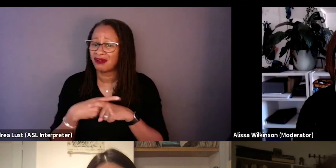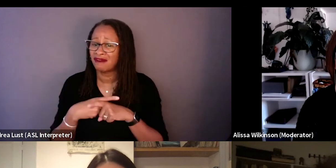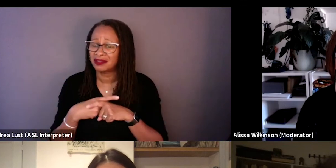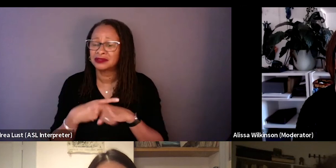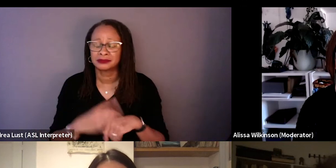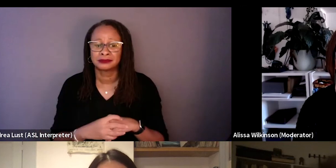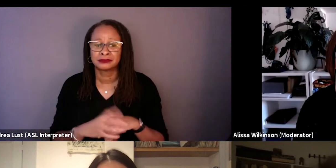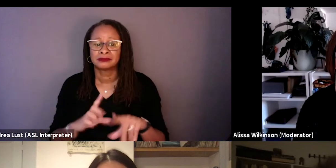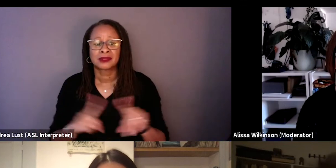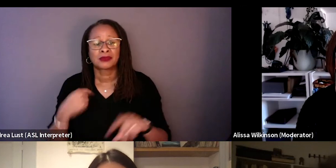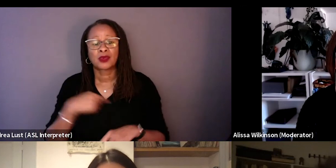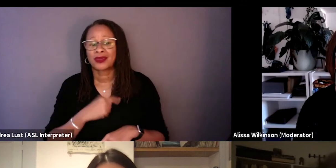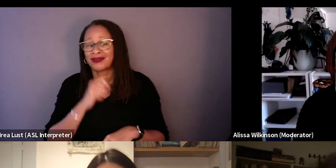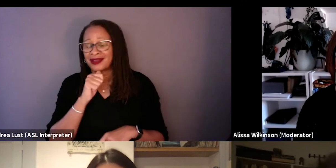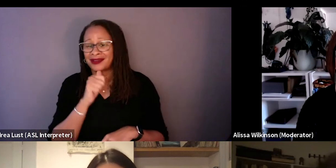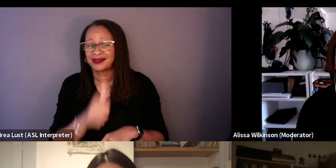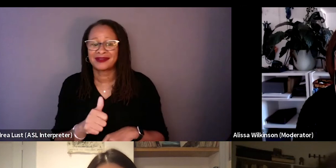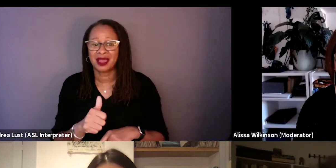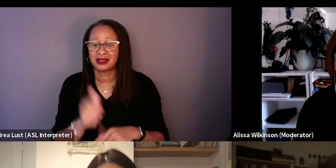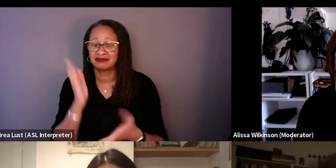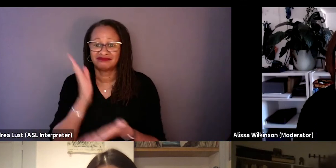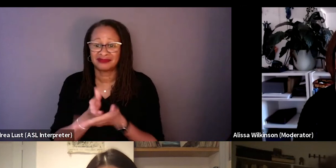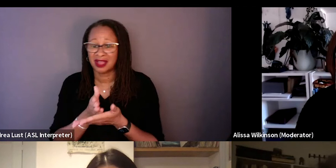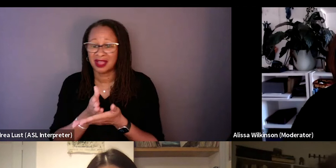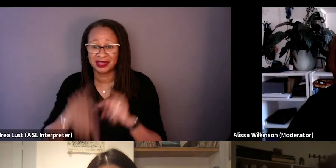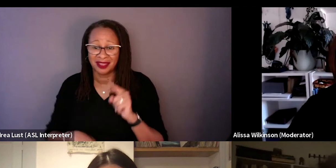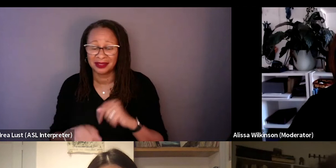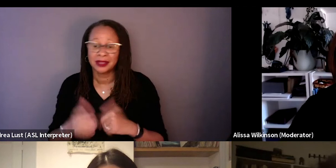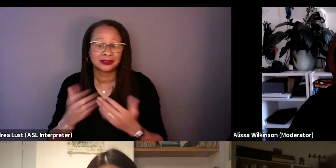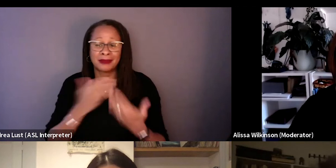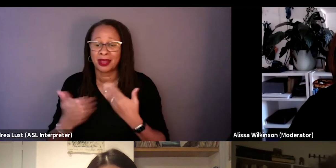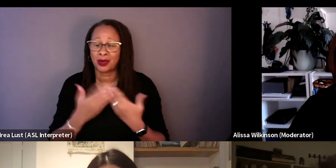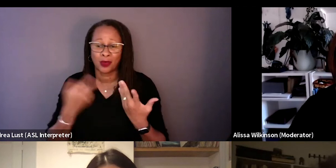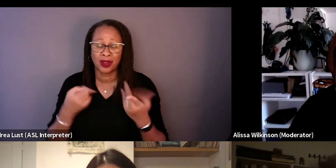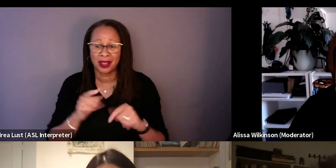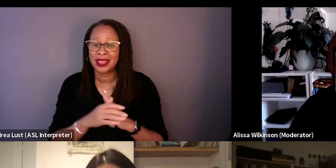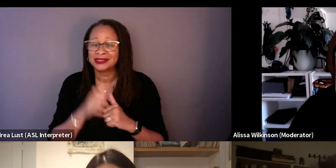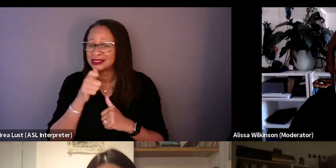but we are not stoppable no matter what happens, which regime comes to power.